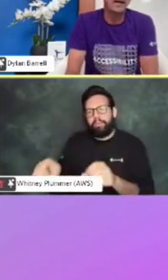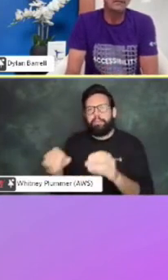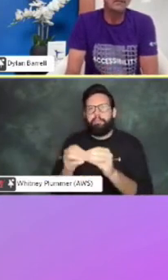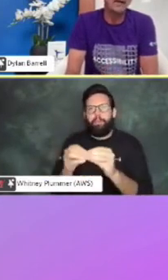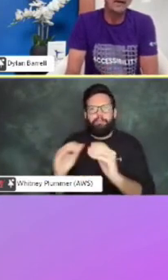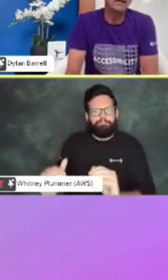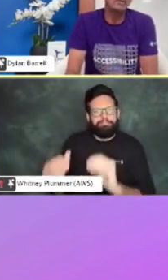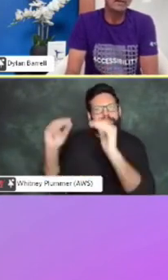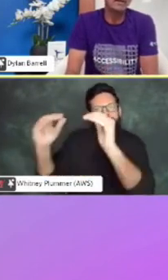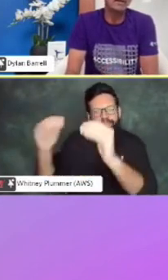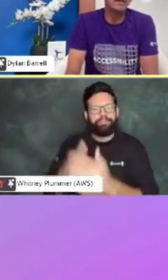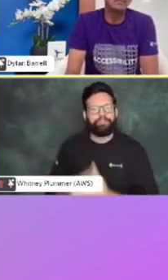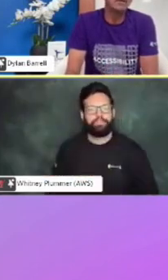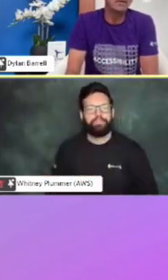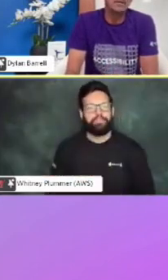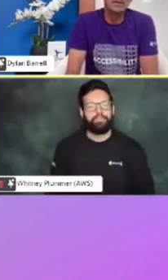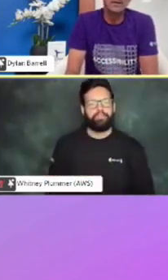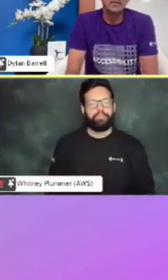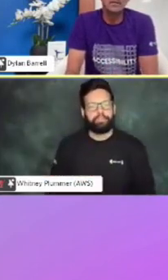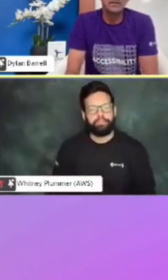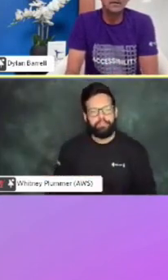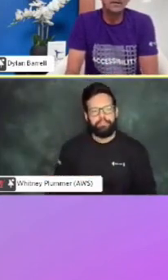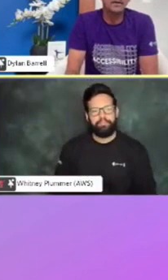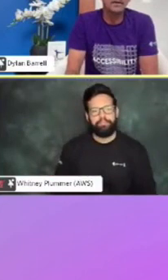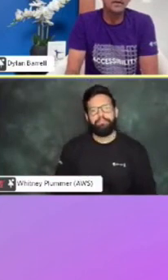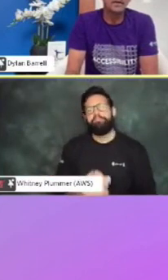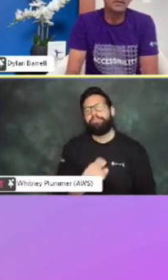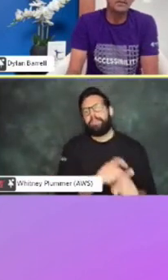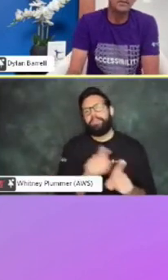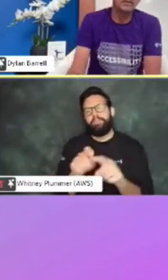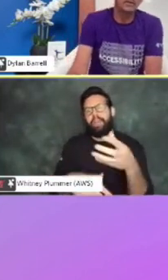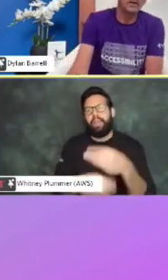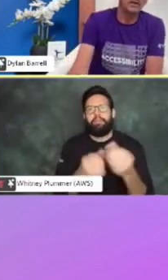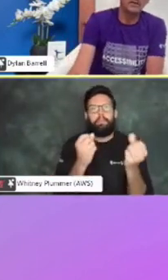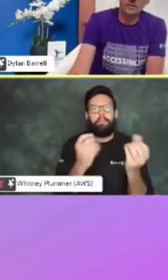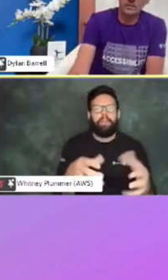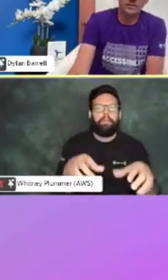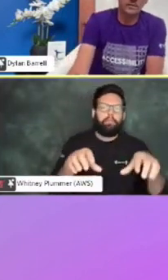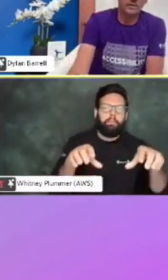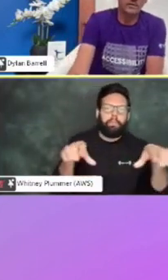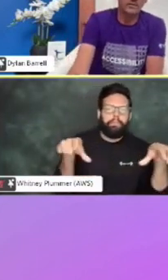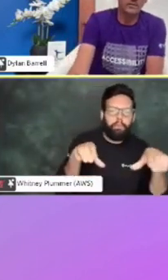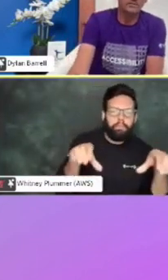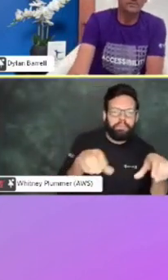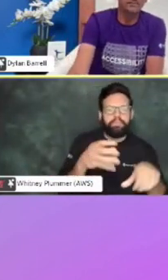And we've added many performance and usability enhancements over the course of the year as well.